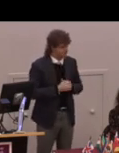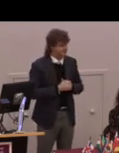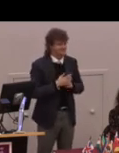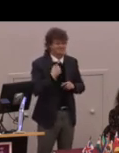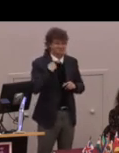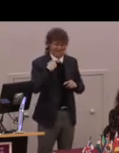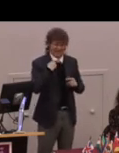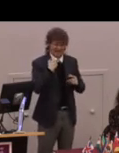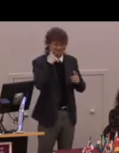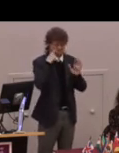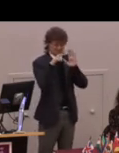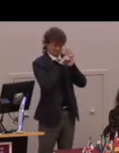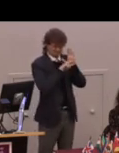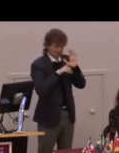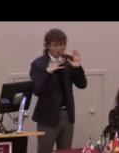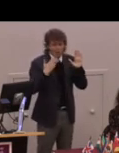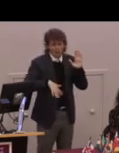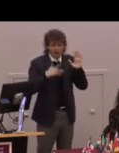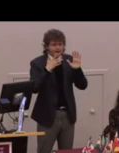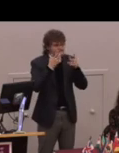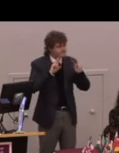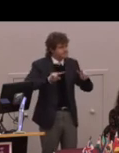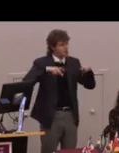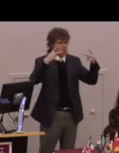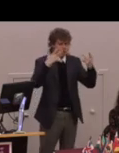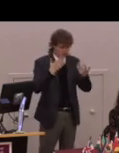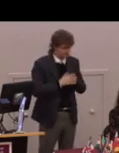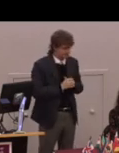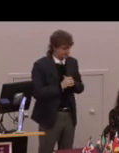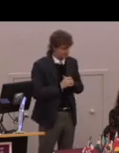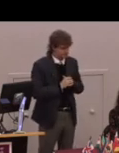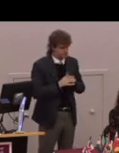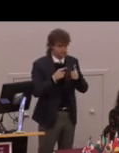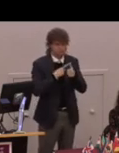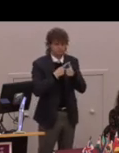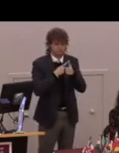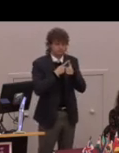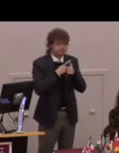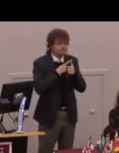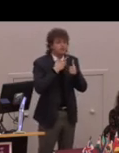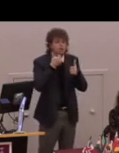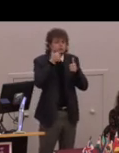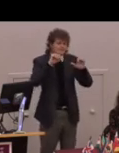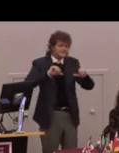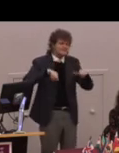where we need support. Number 1, better laws and policies, that recognise and celebrate